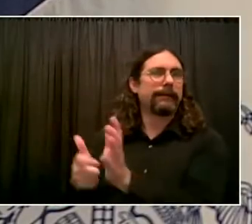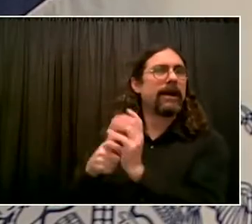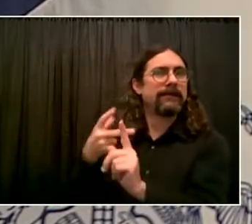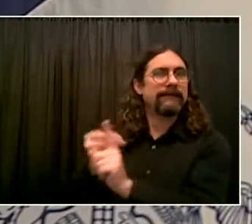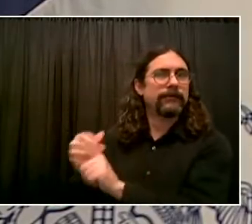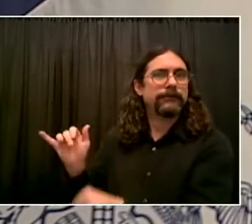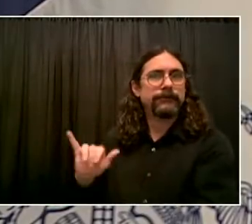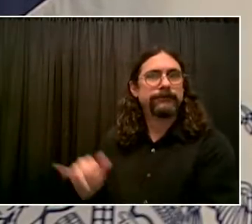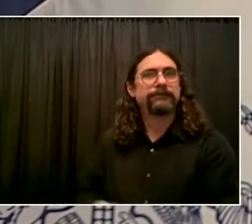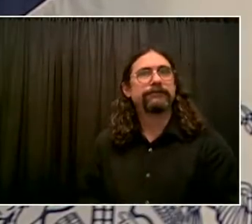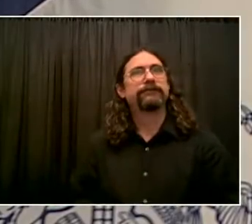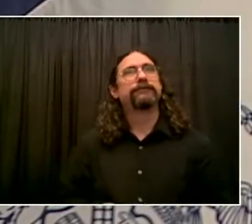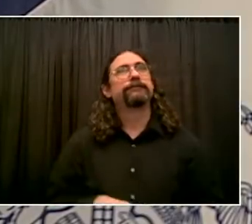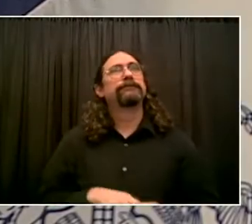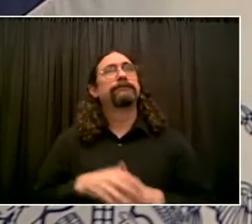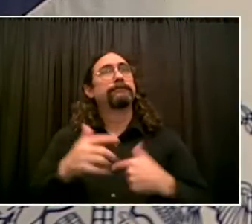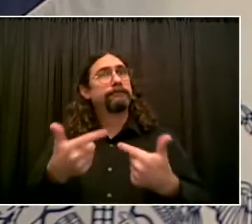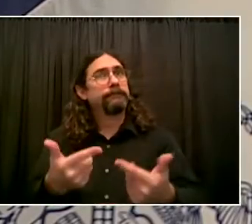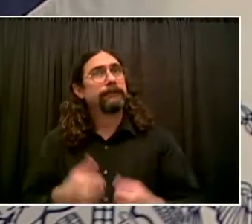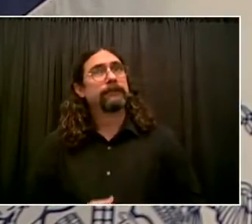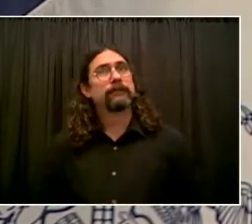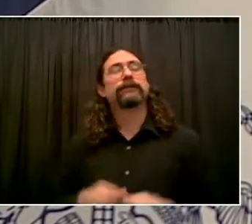OF THE COVID ERA. NEXT QUESTION FROM THE DAILY